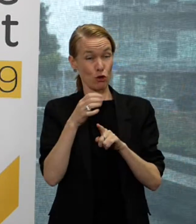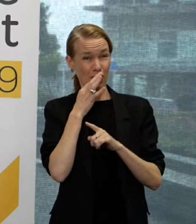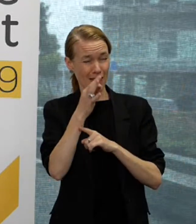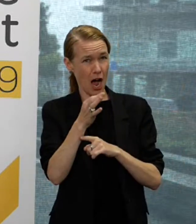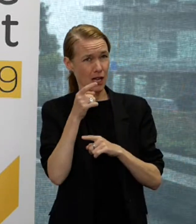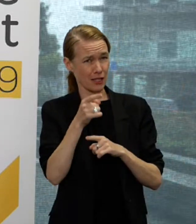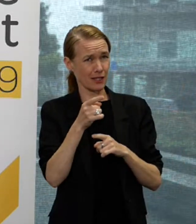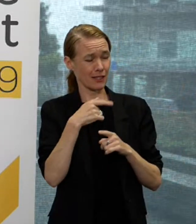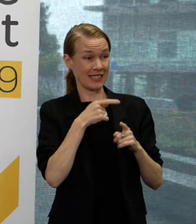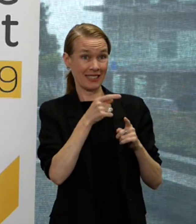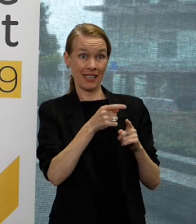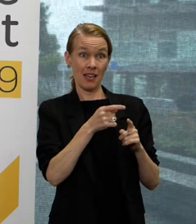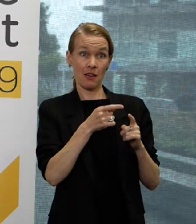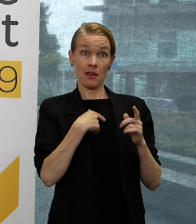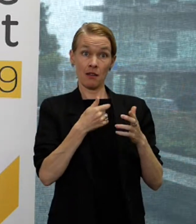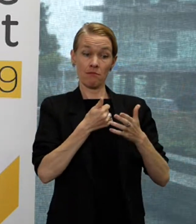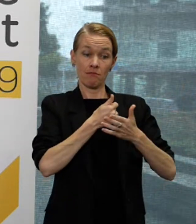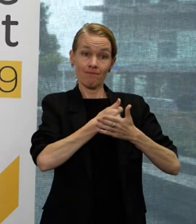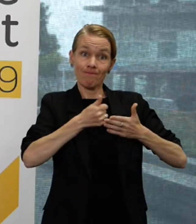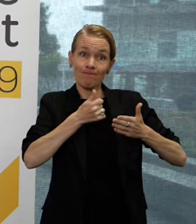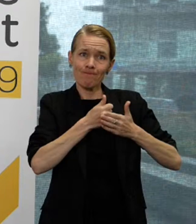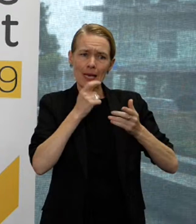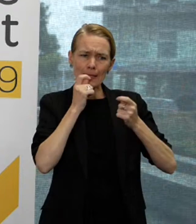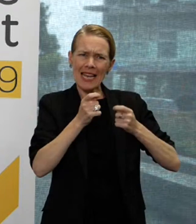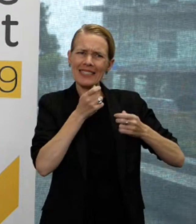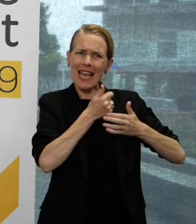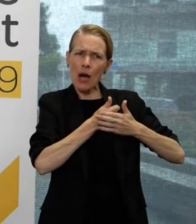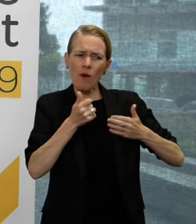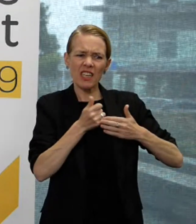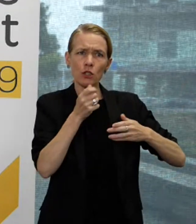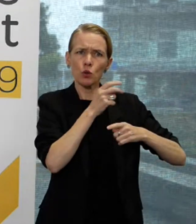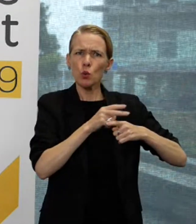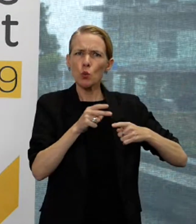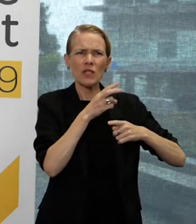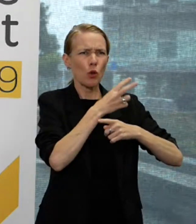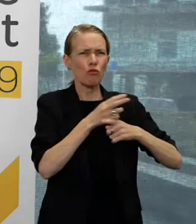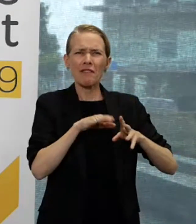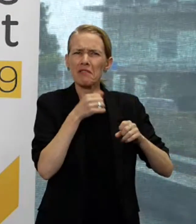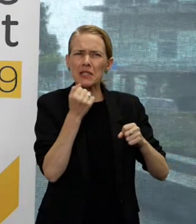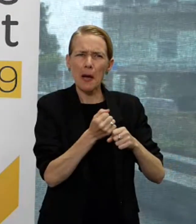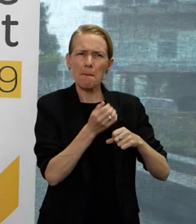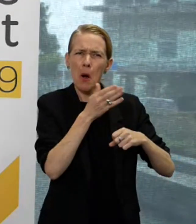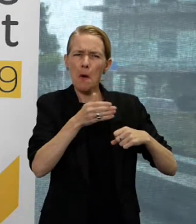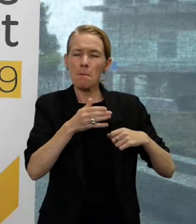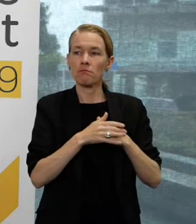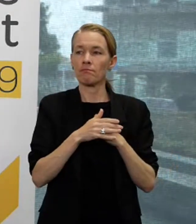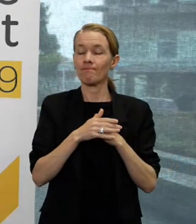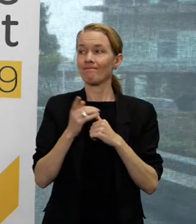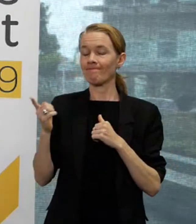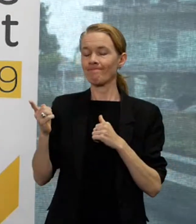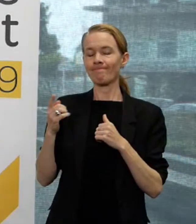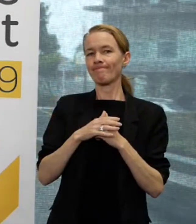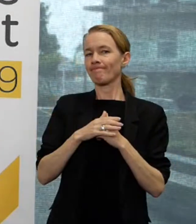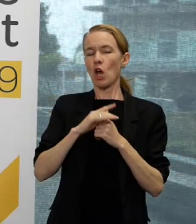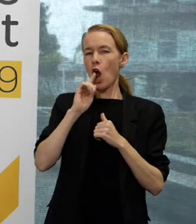but we can provide that exactly, because there are the higher risk groups. The people who like, pilots, or those who go onboard the ships,